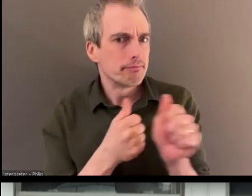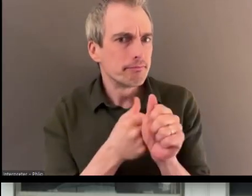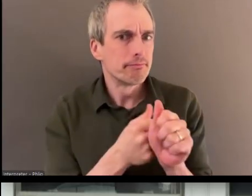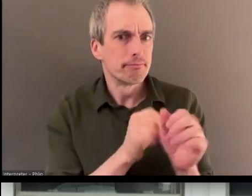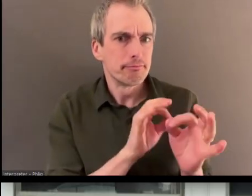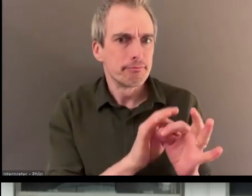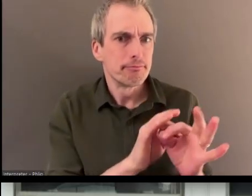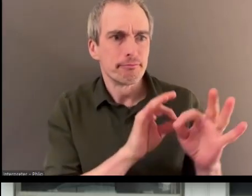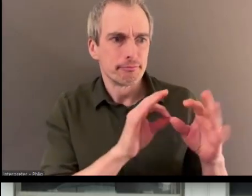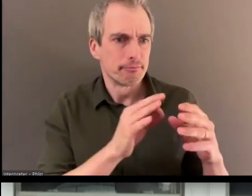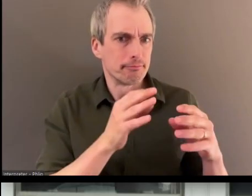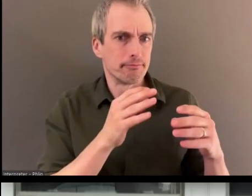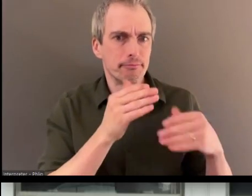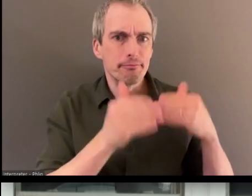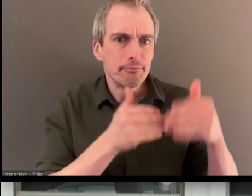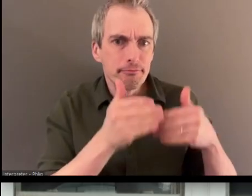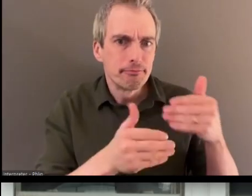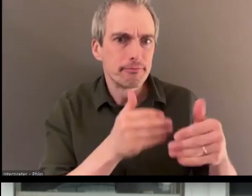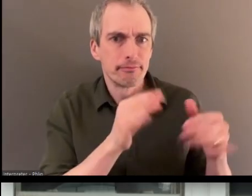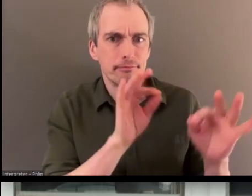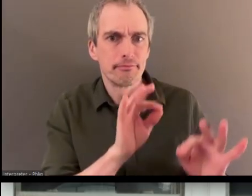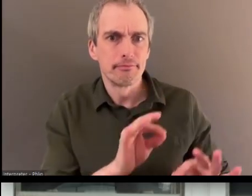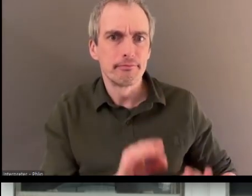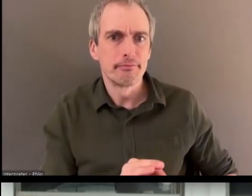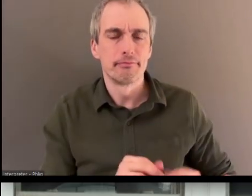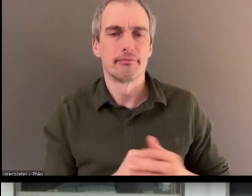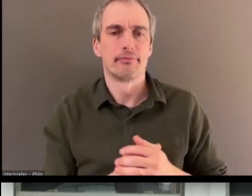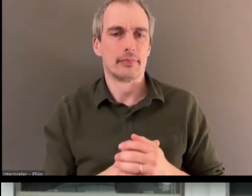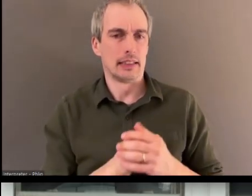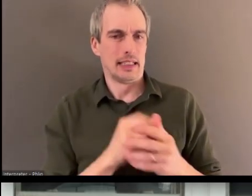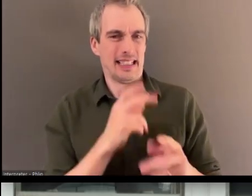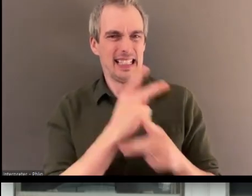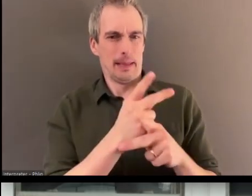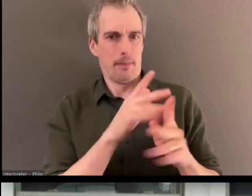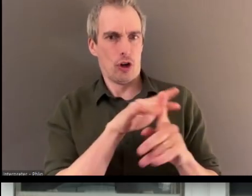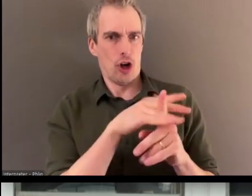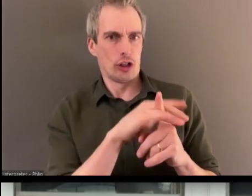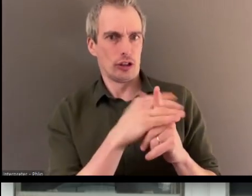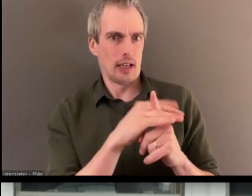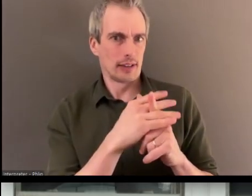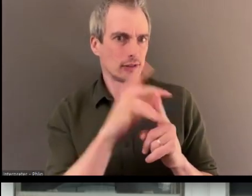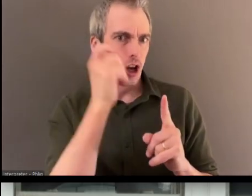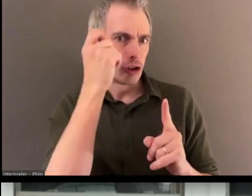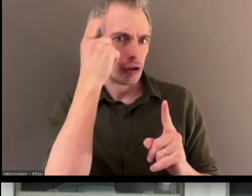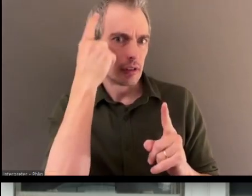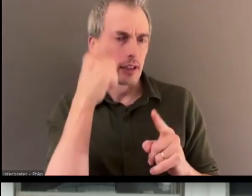And the very final step that we're doing and it's the key to why we call it reflow is that we